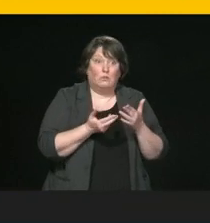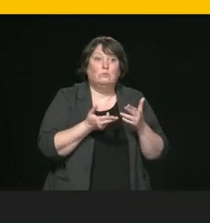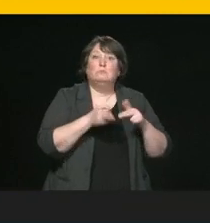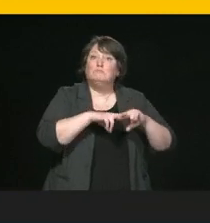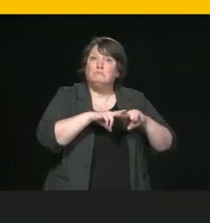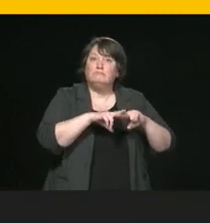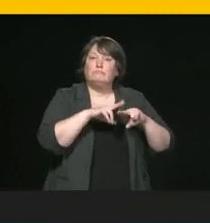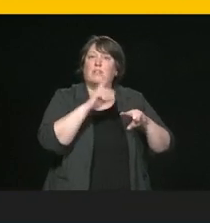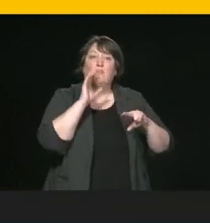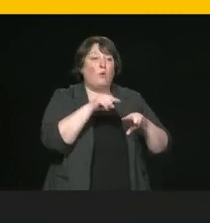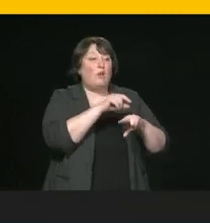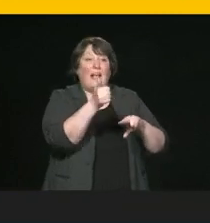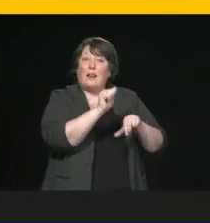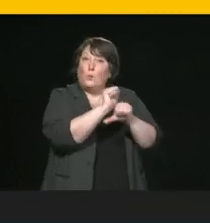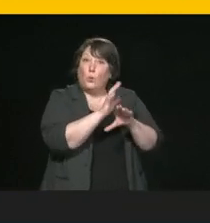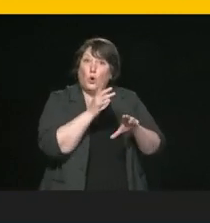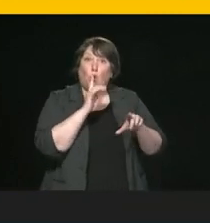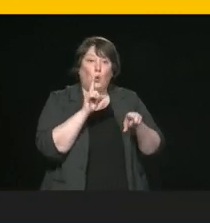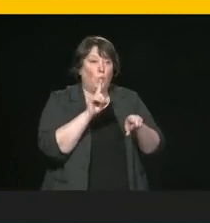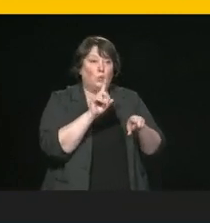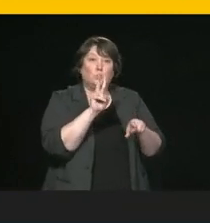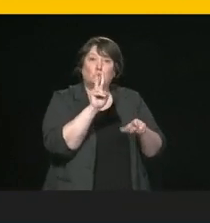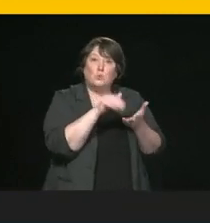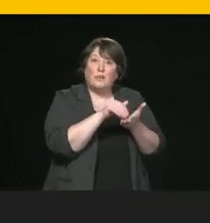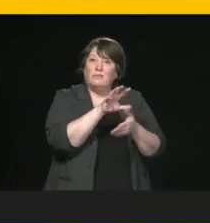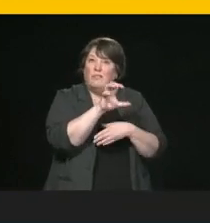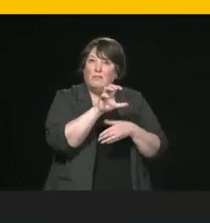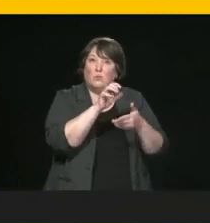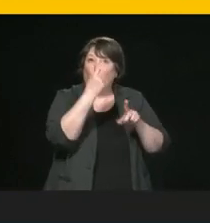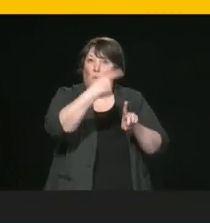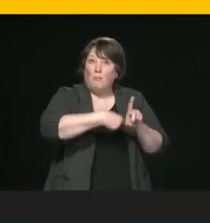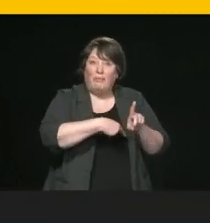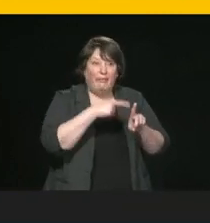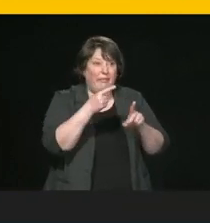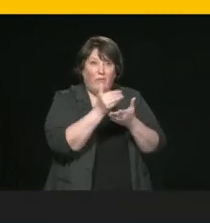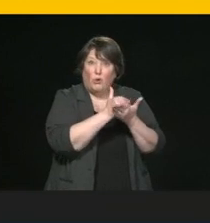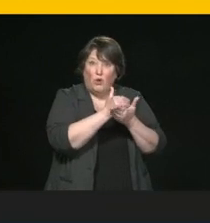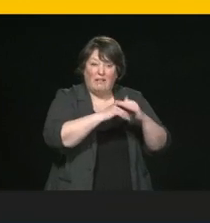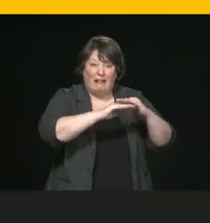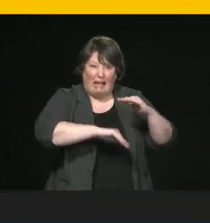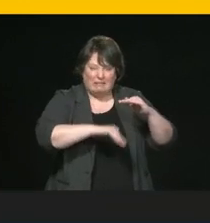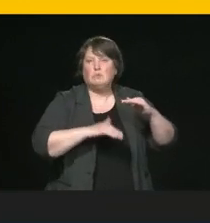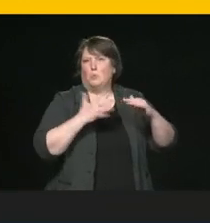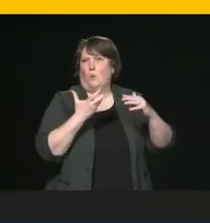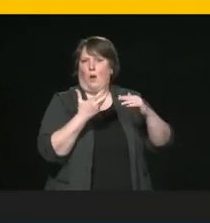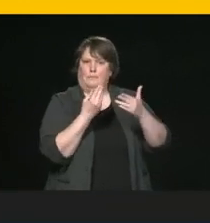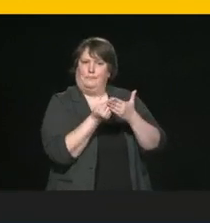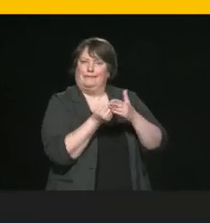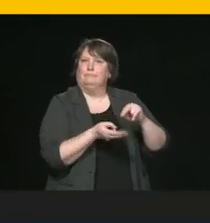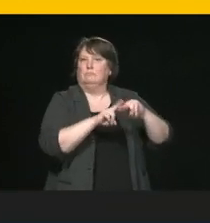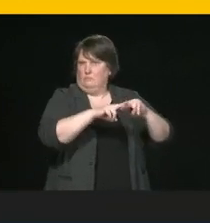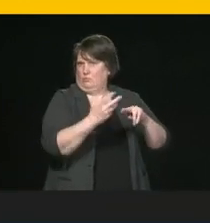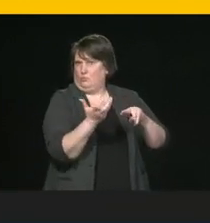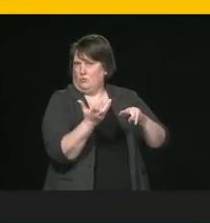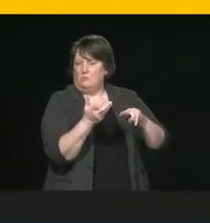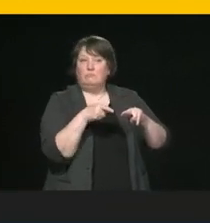WORKERS WHO ARE MAKING UNDER $2500 A MONTH. LIKE THOSE IN OUR LONG-TERM